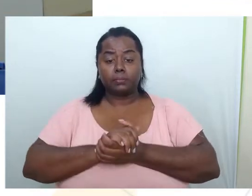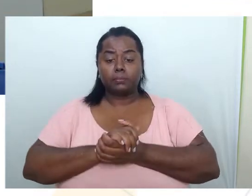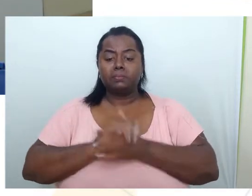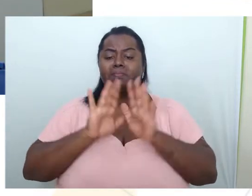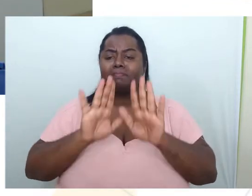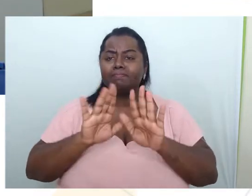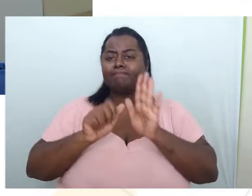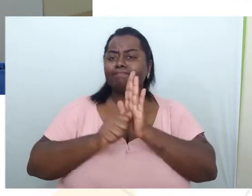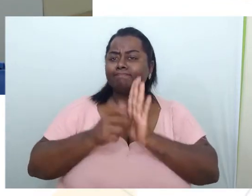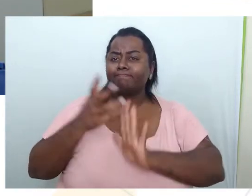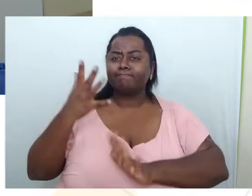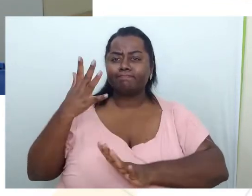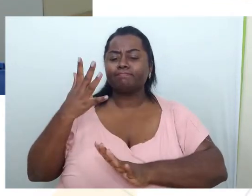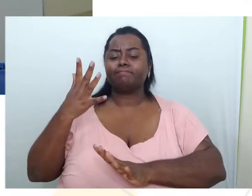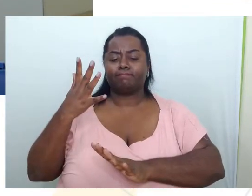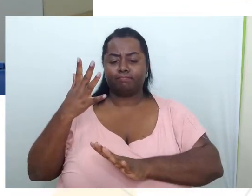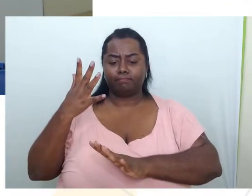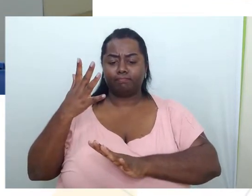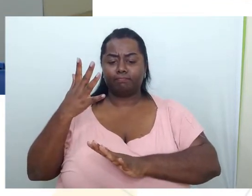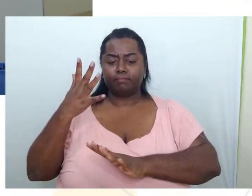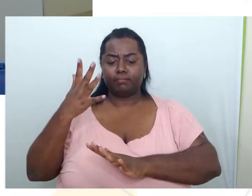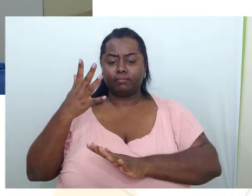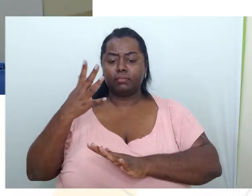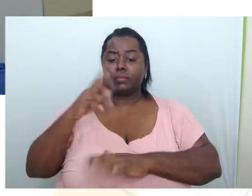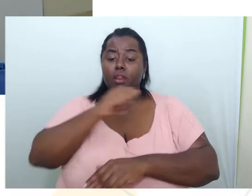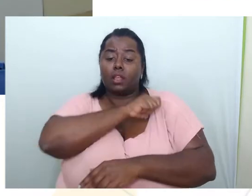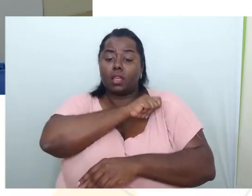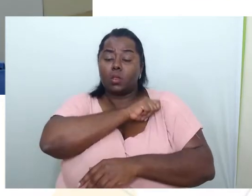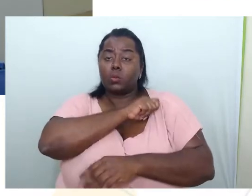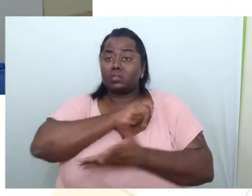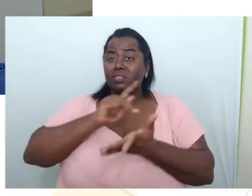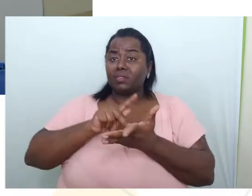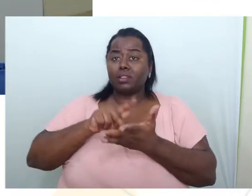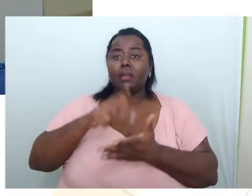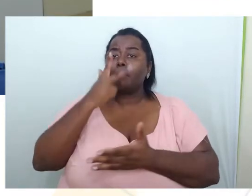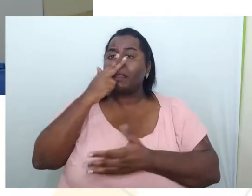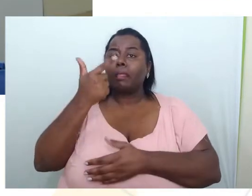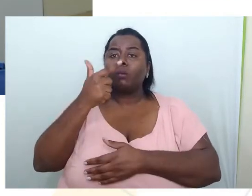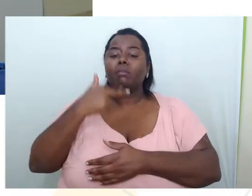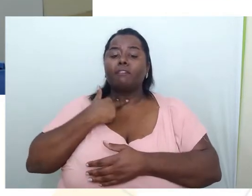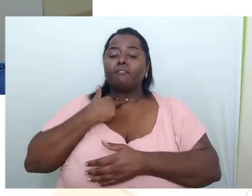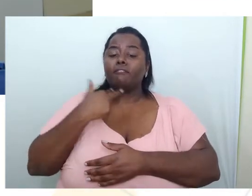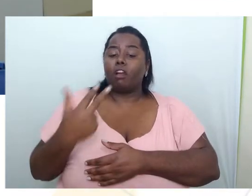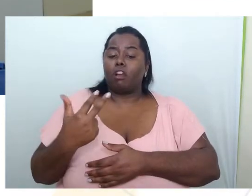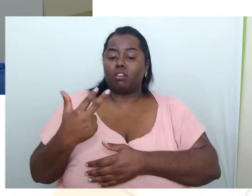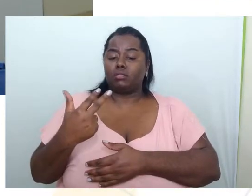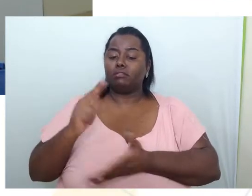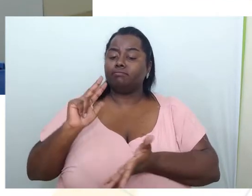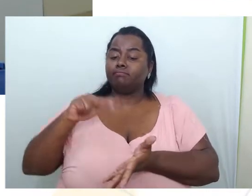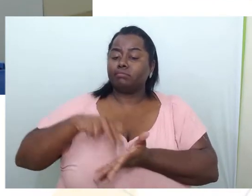oftentimes in in the students don't really have a voice as to what is taught